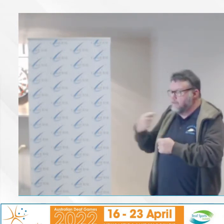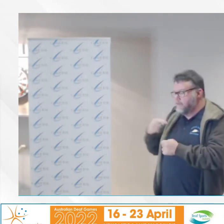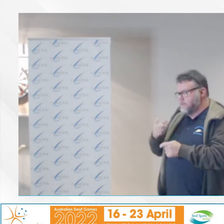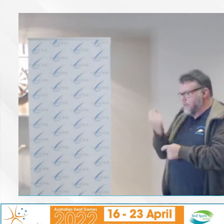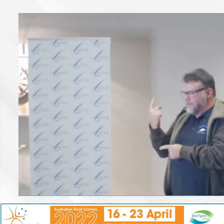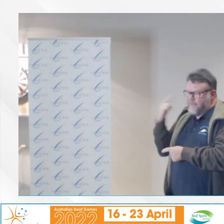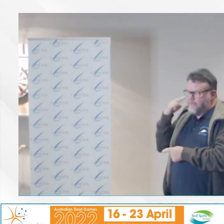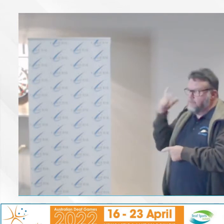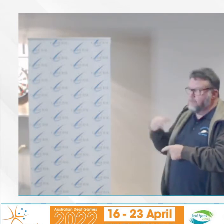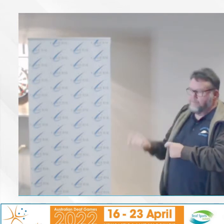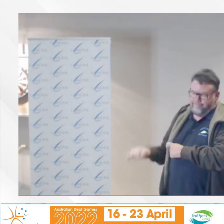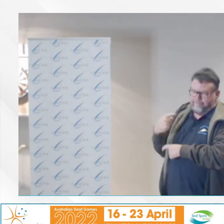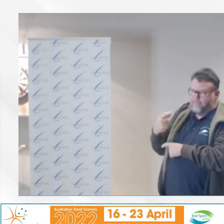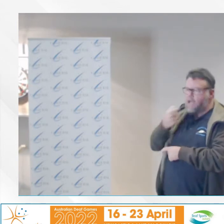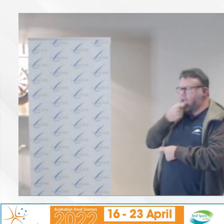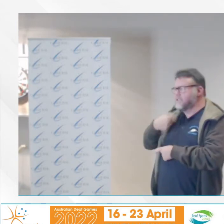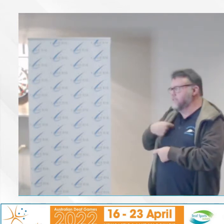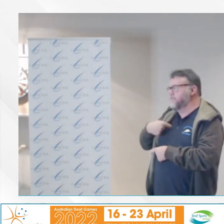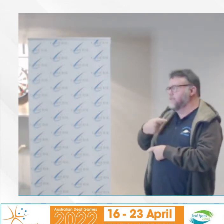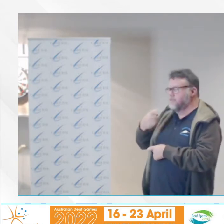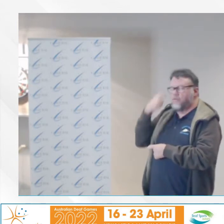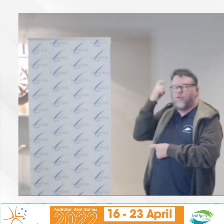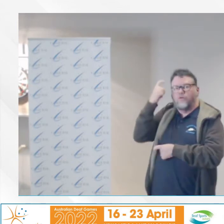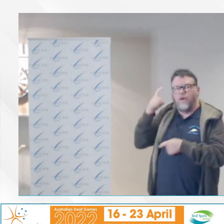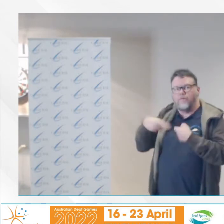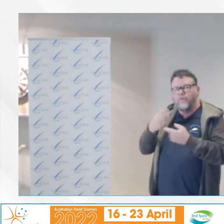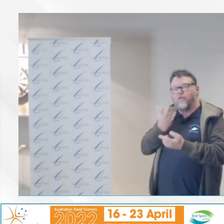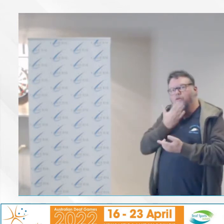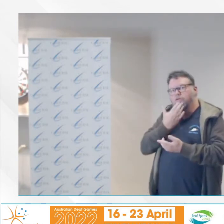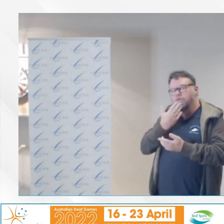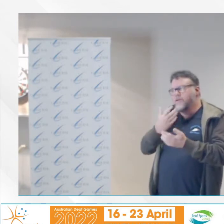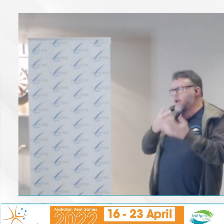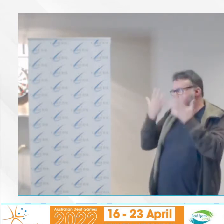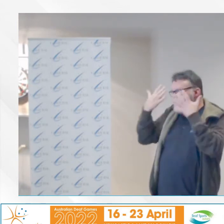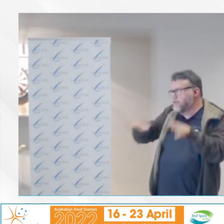some of them have had deafness awareness training but also i've recently had an inquiry